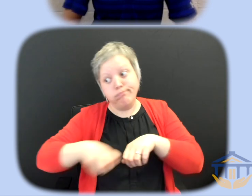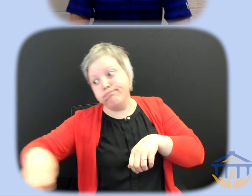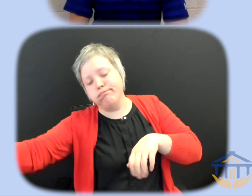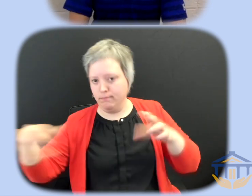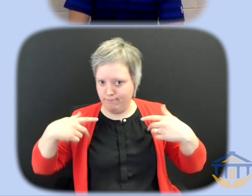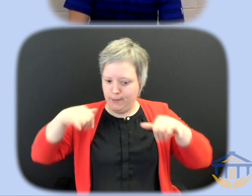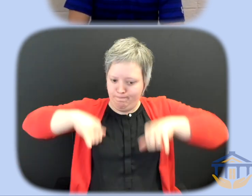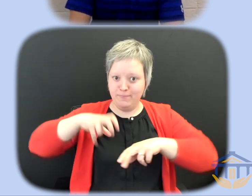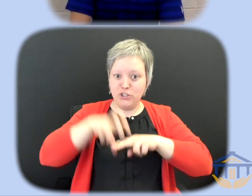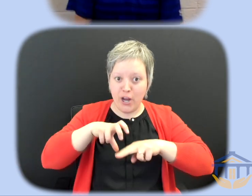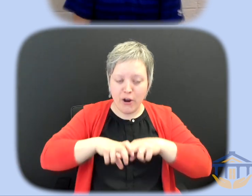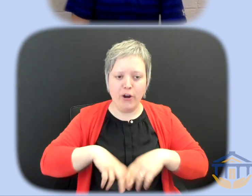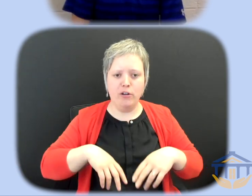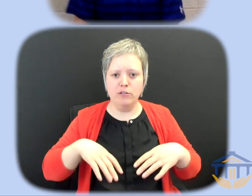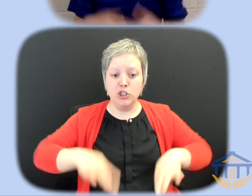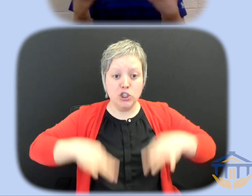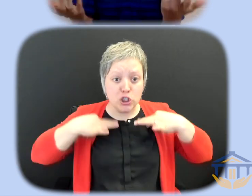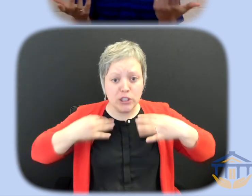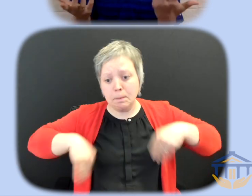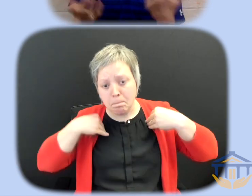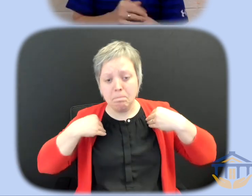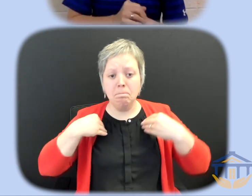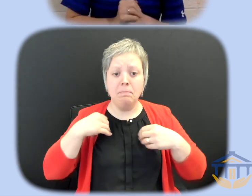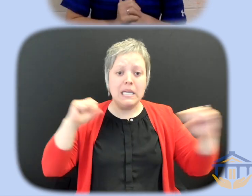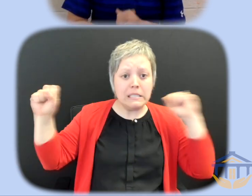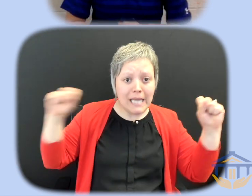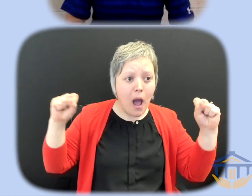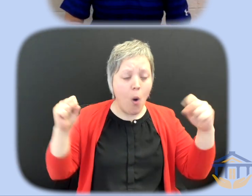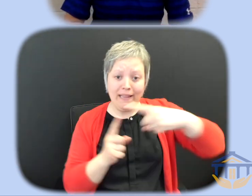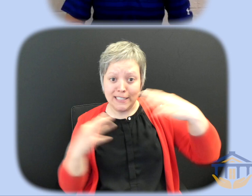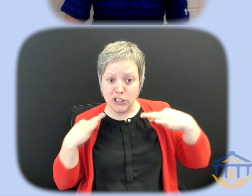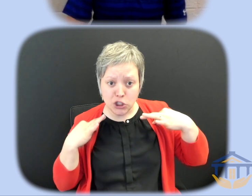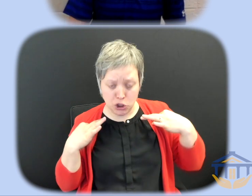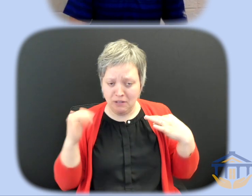Sheets, towels, and t-shirts. I might have said that we want to stay away from anything that's